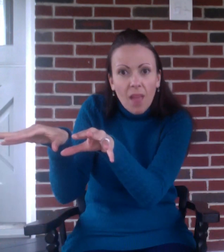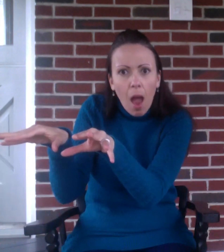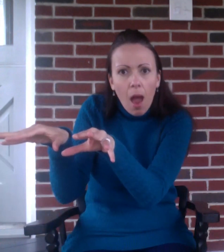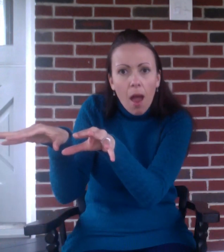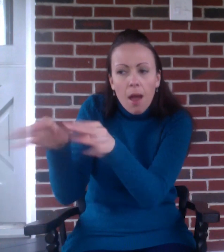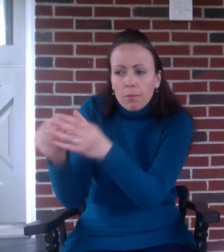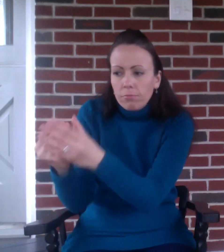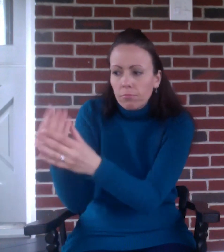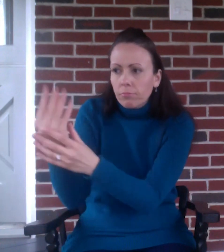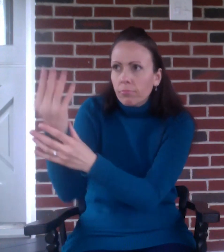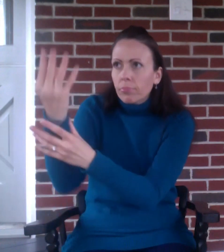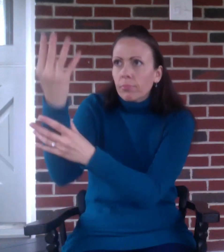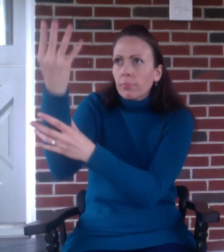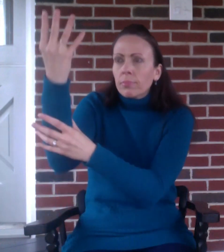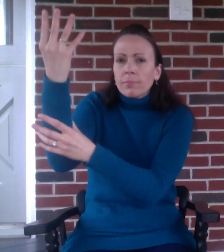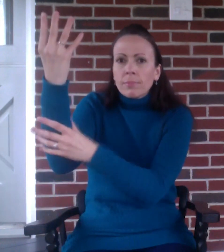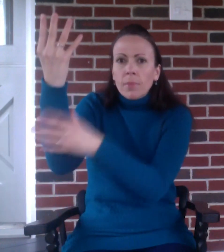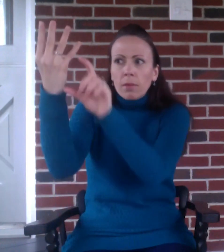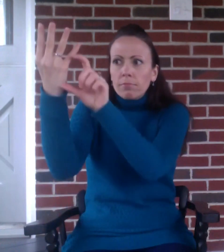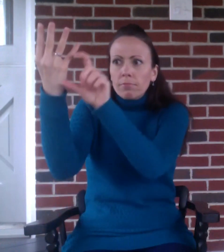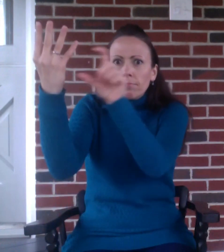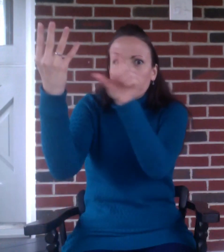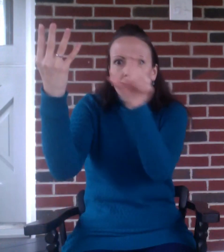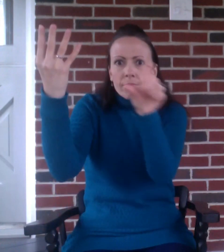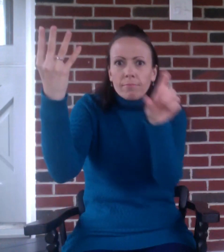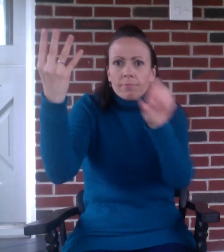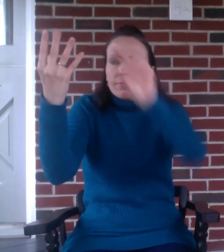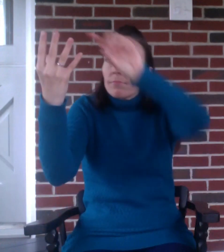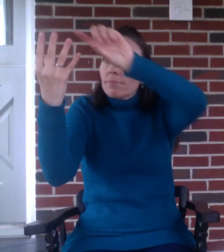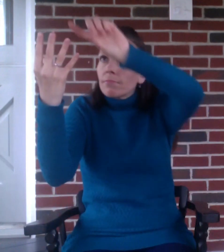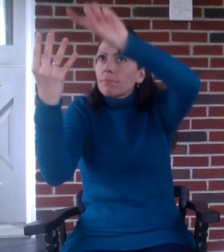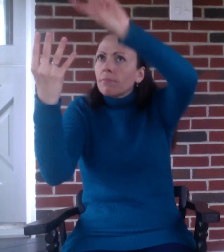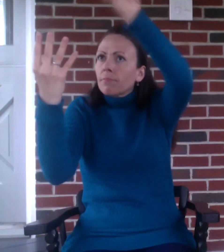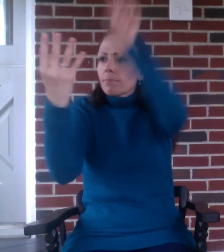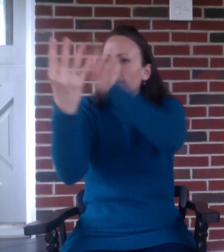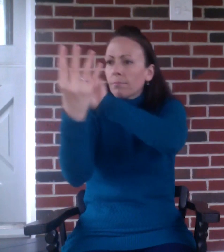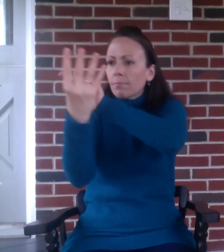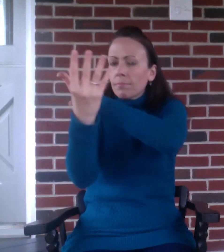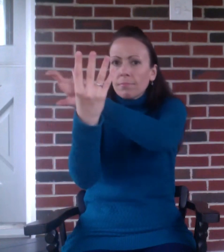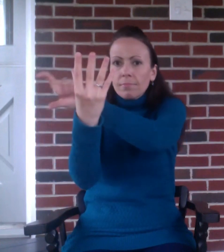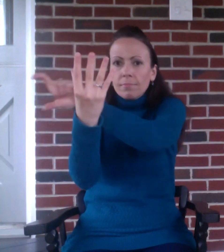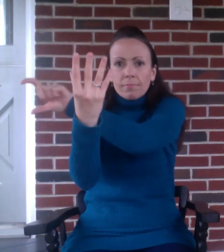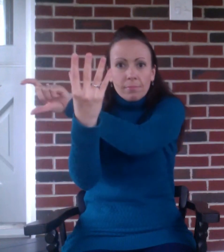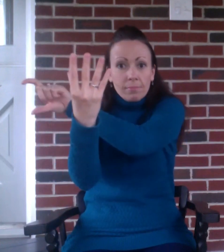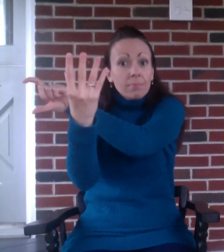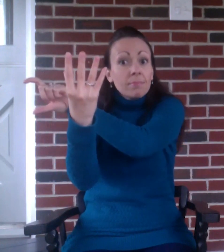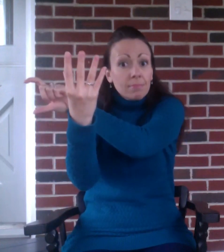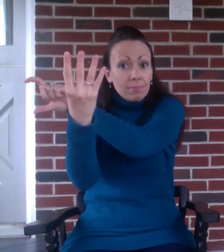And it grew bigger and bigger. And what I want you to do